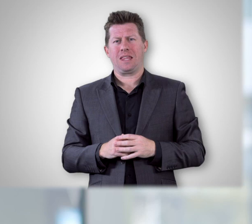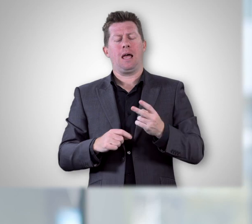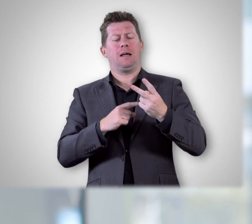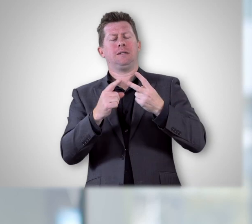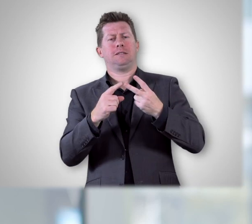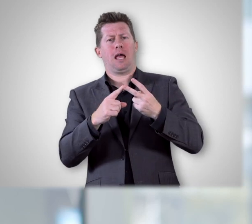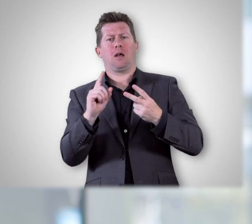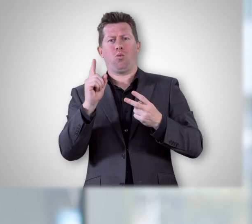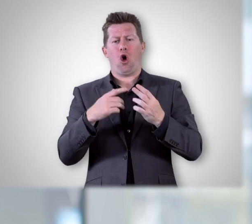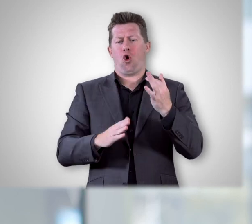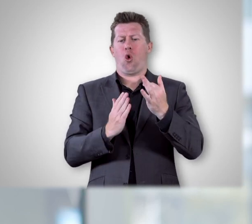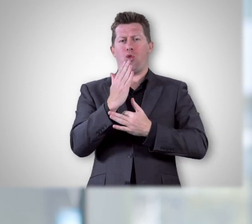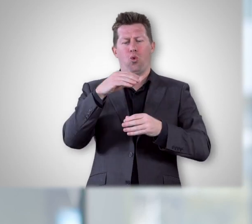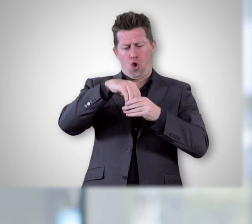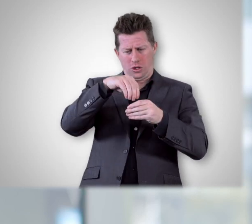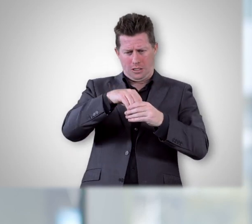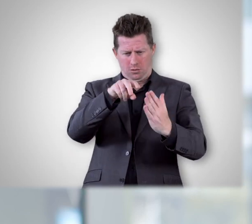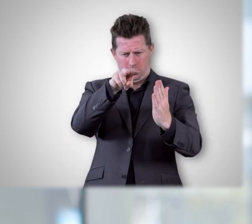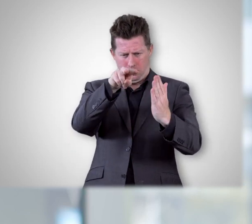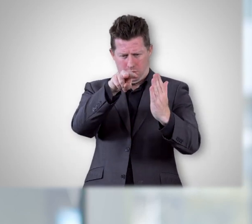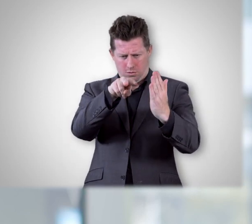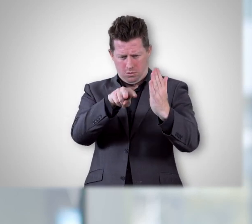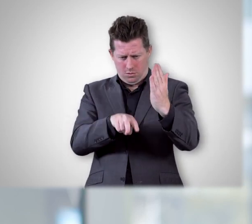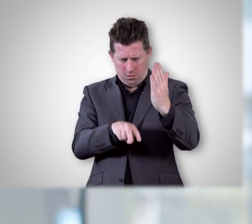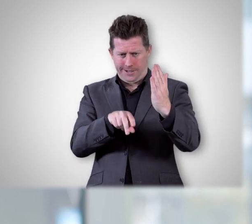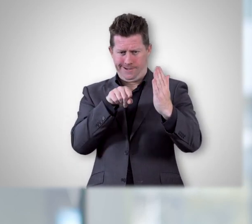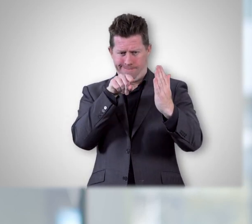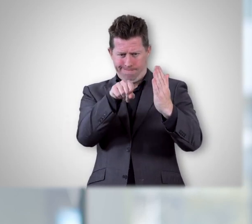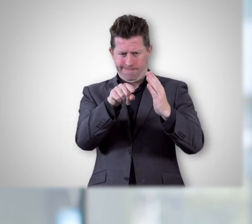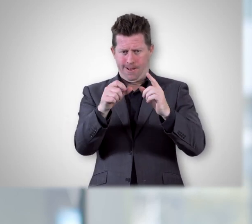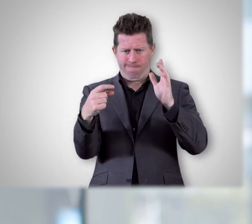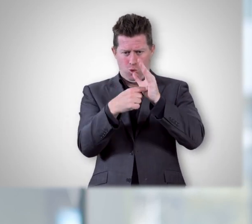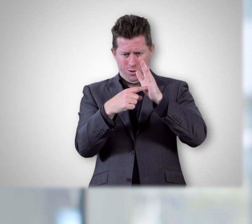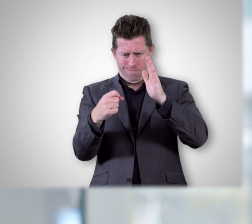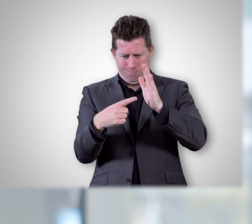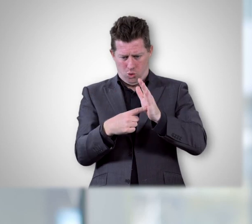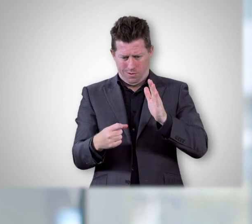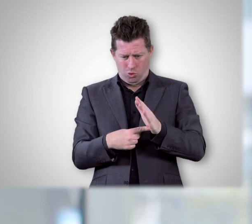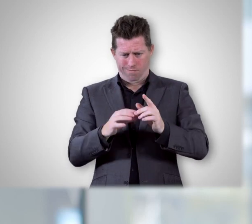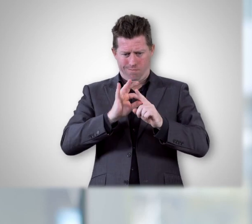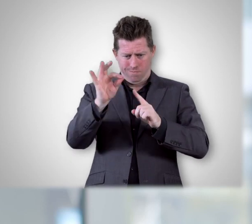do is then go through that content and identify the critical elements that need to be improved to